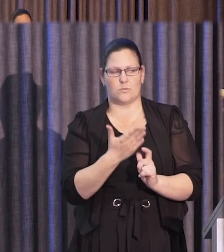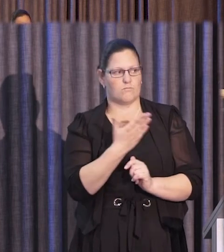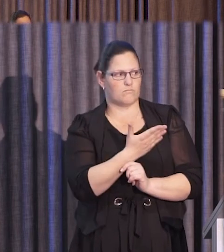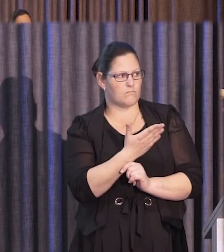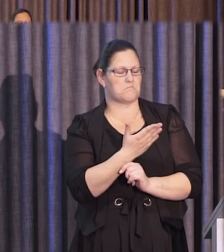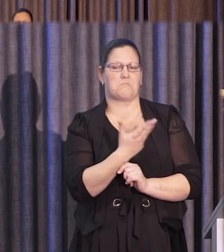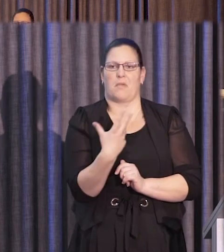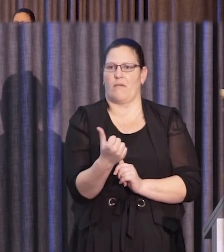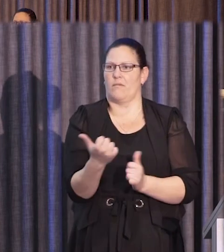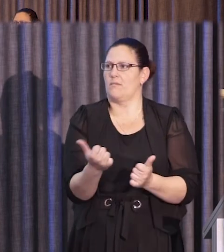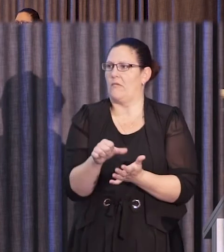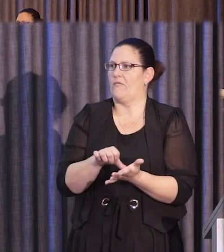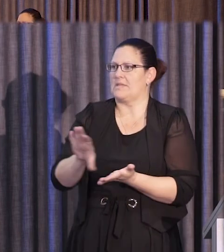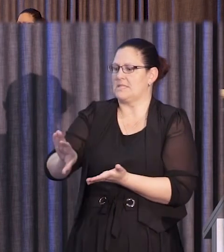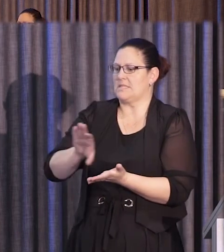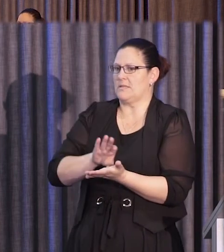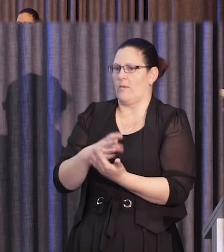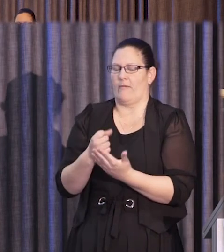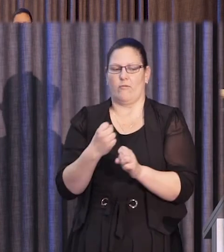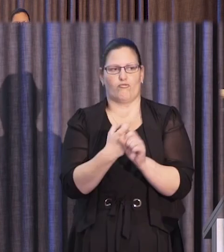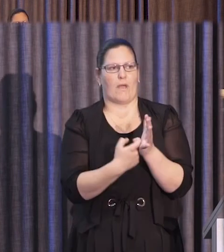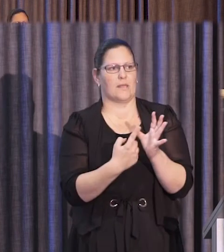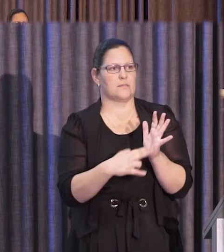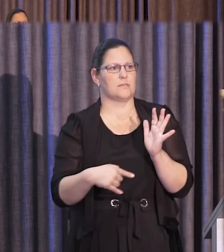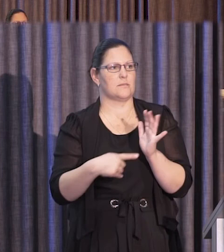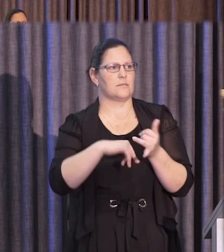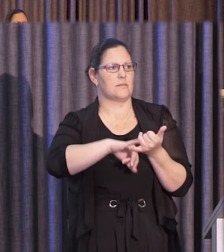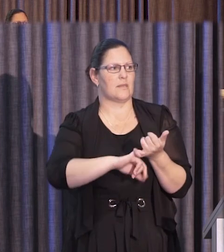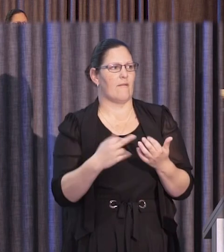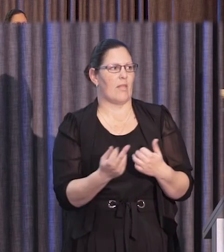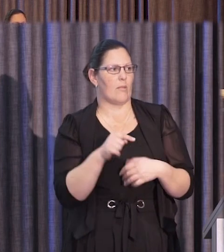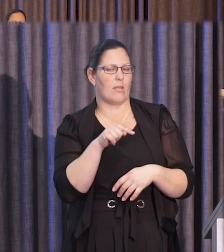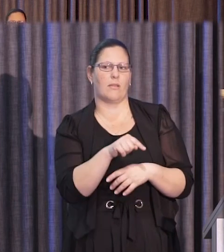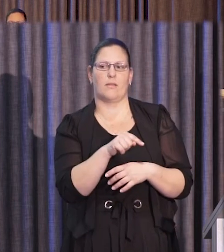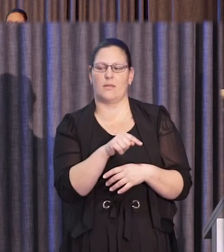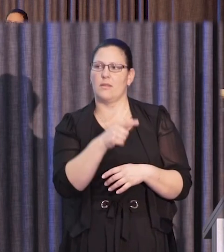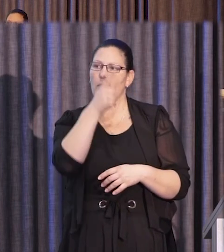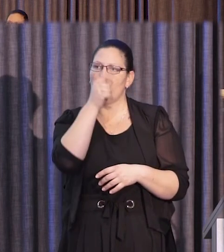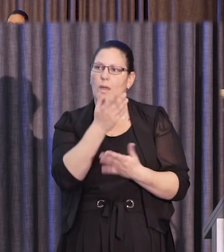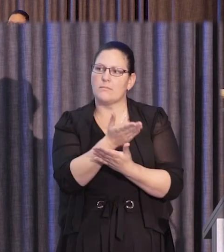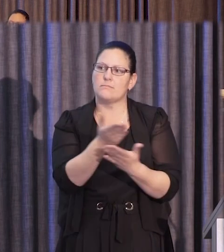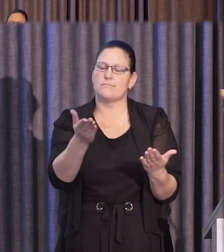coming through somewhere, there's grants coming through. That you can also look towards developing a goal